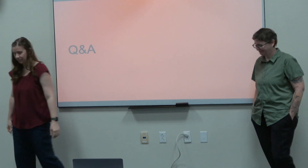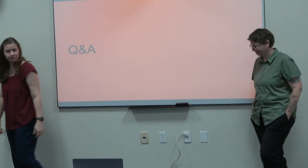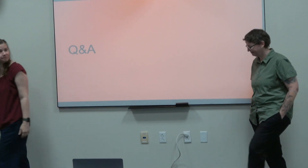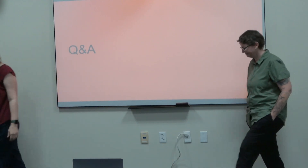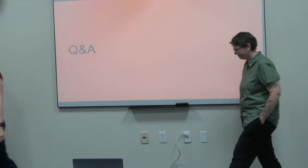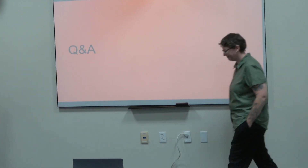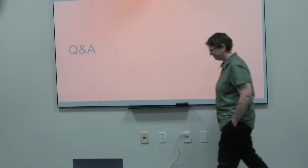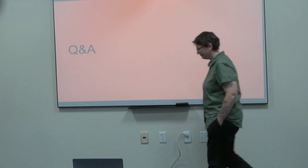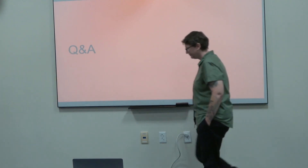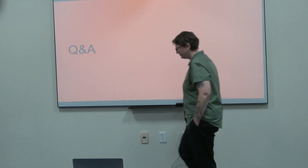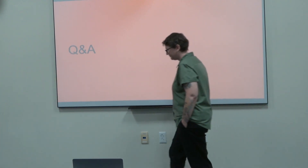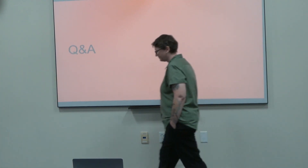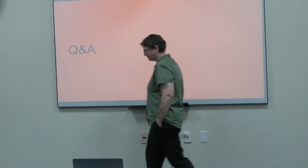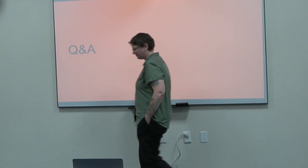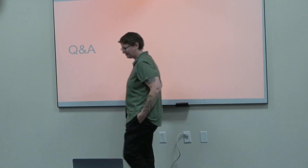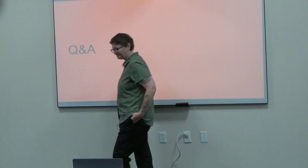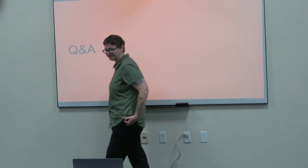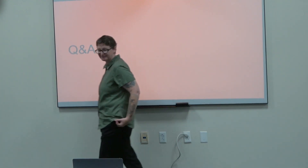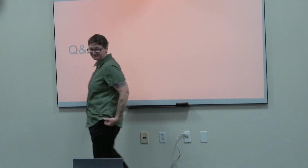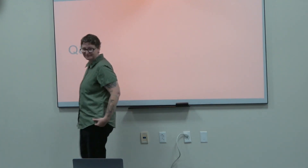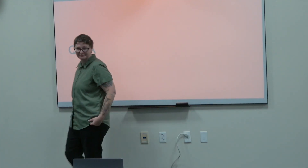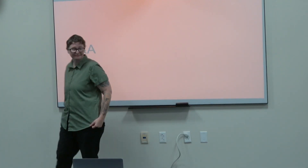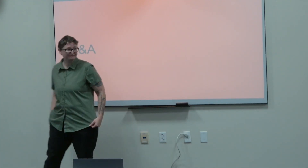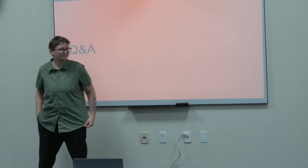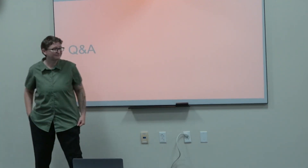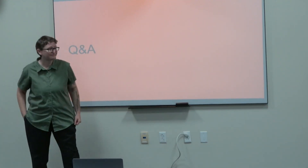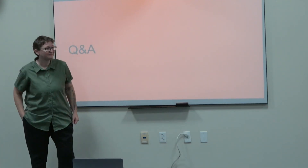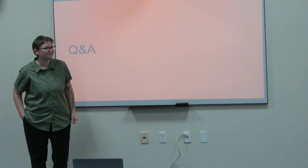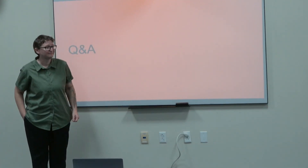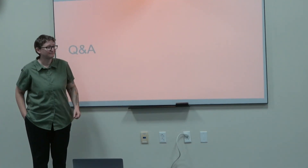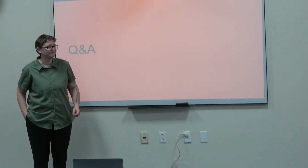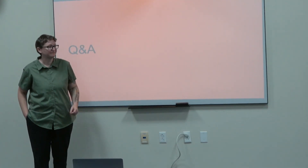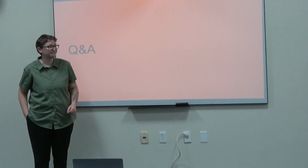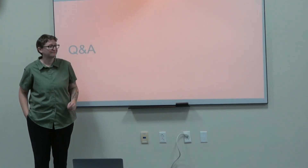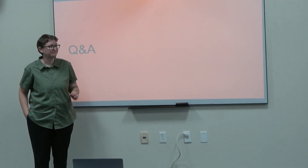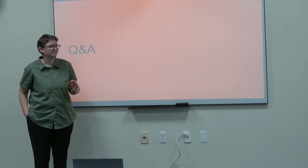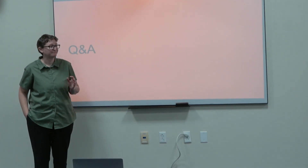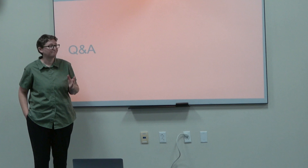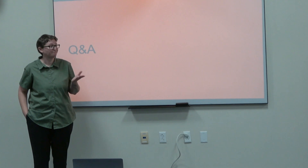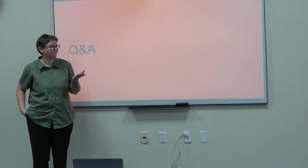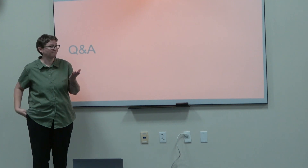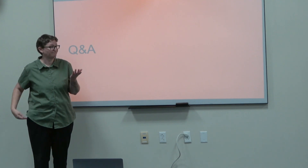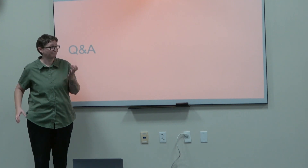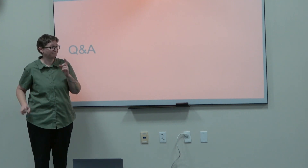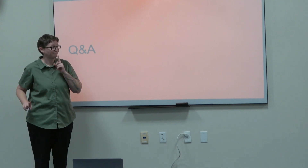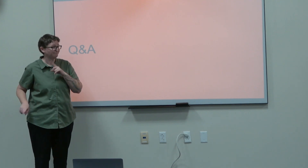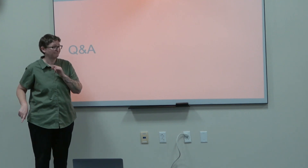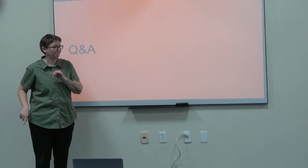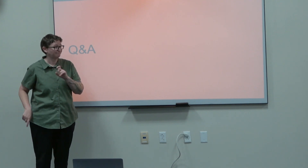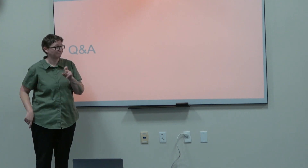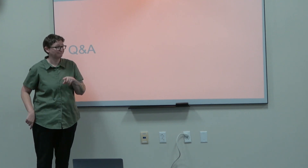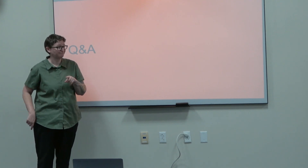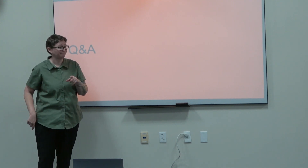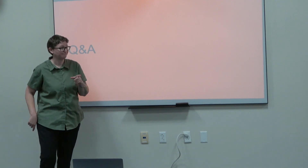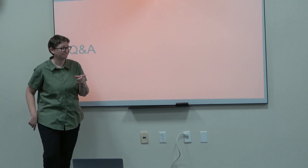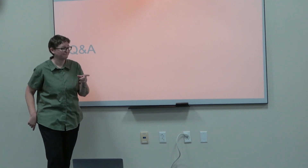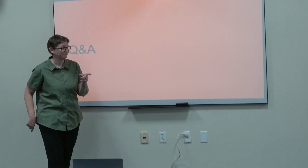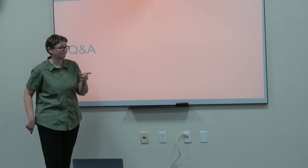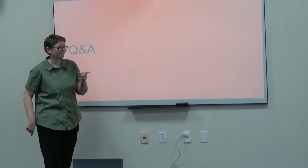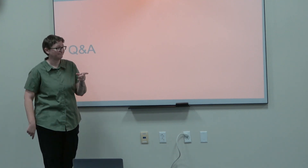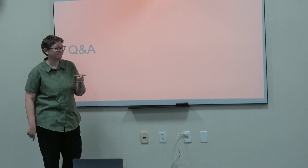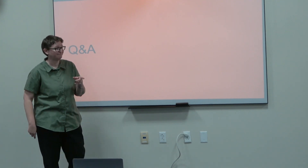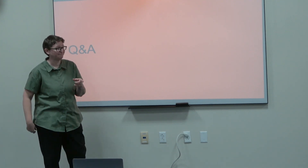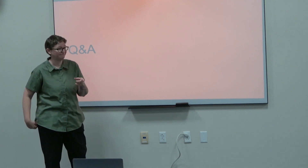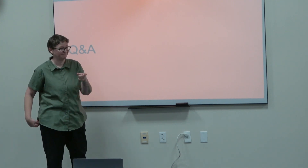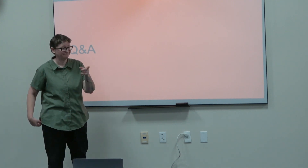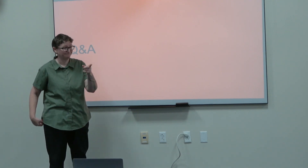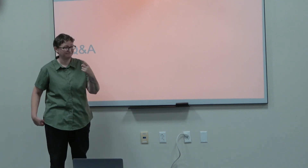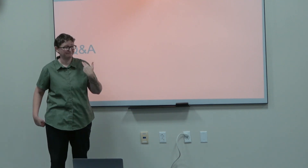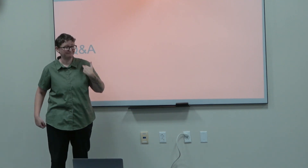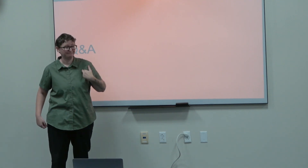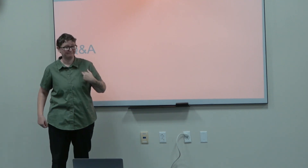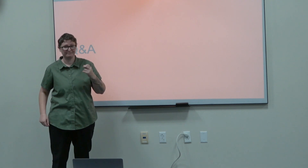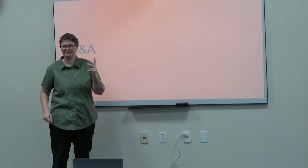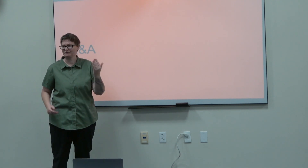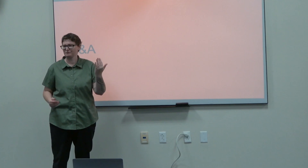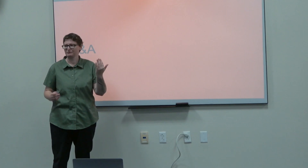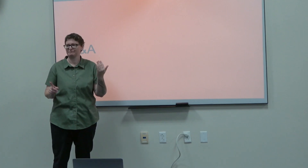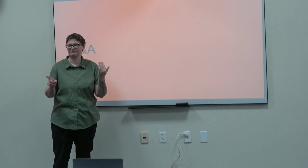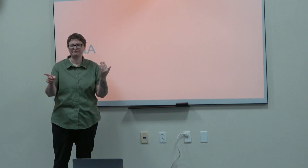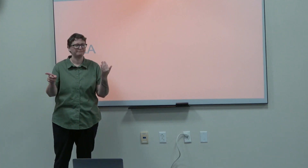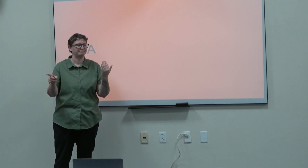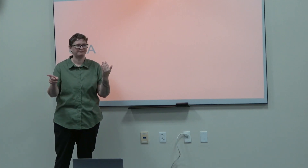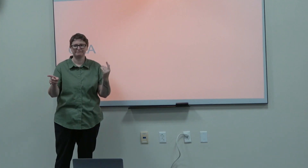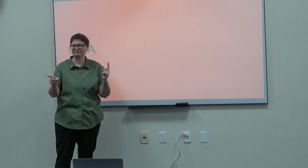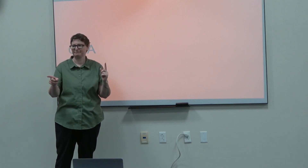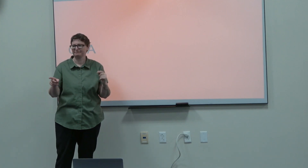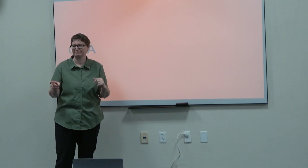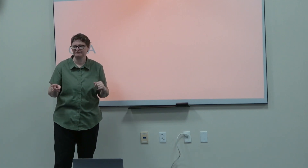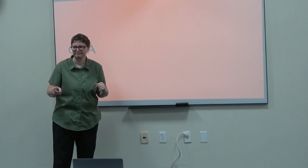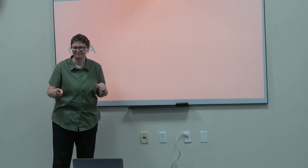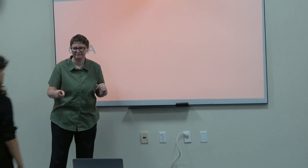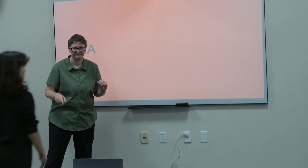Just a moment while